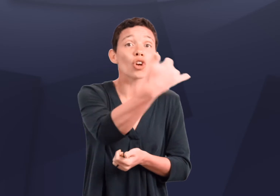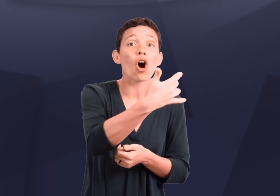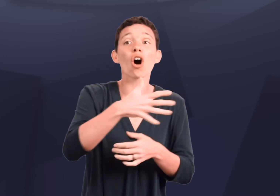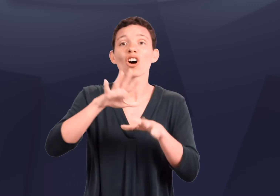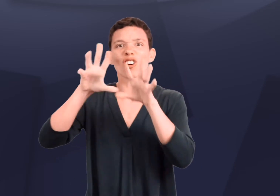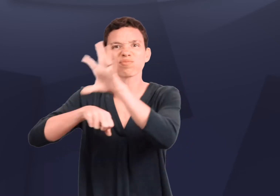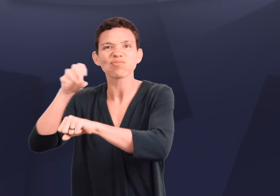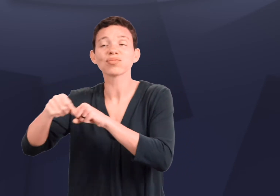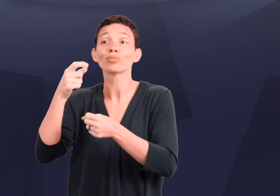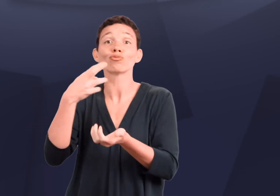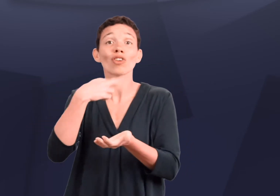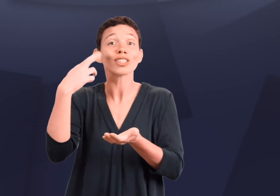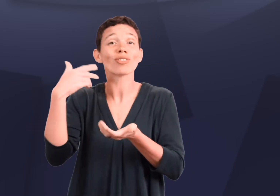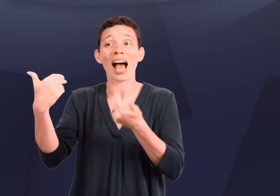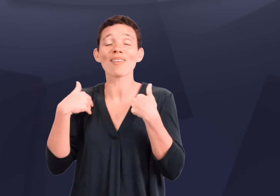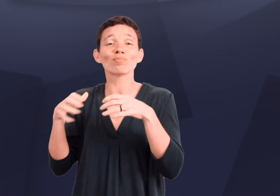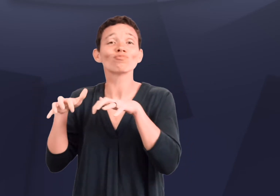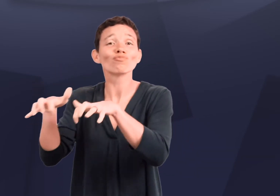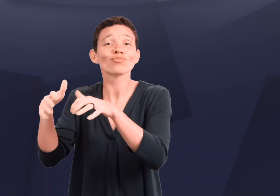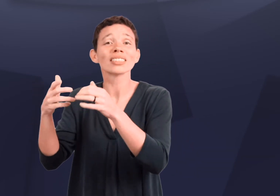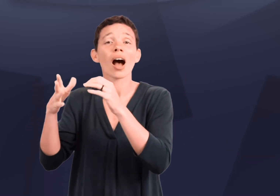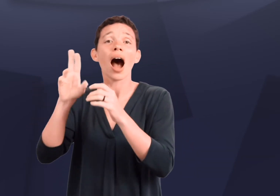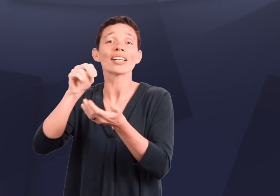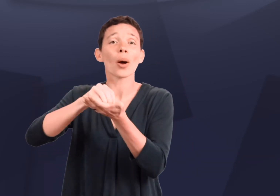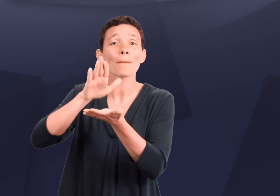people making threats, and officials being called to come after them.